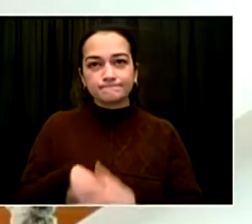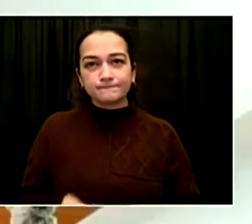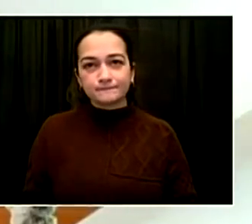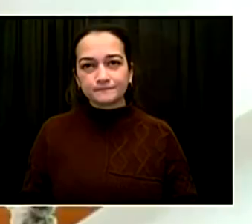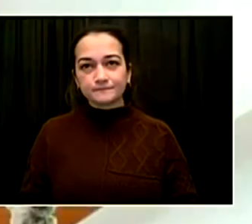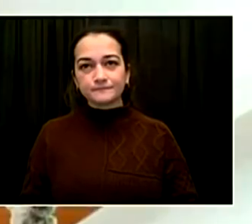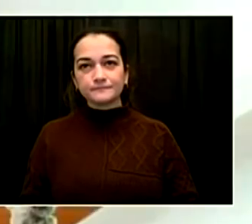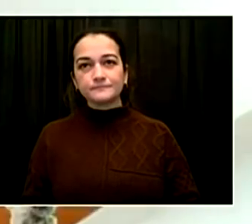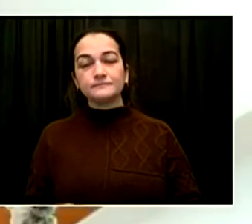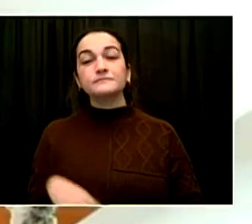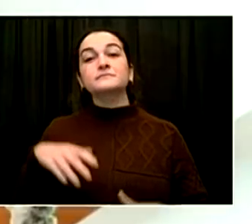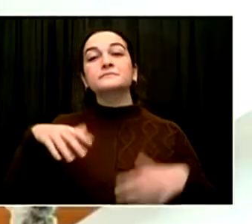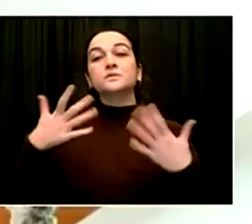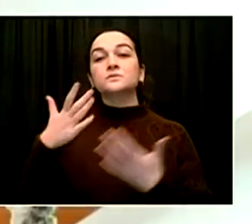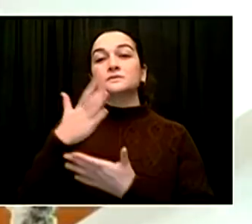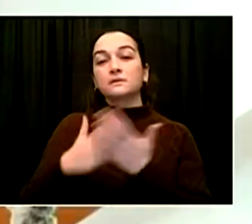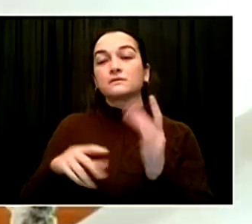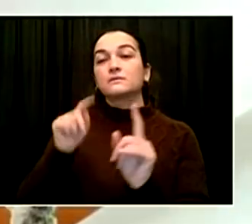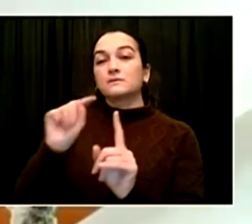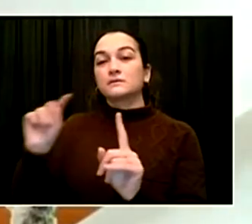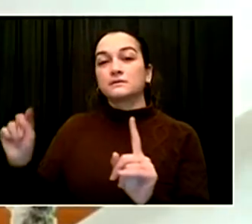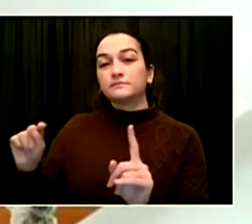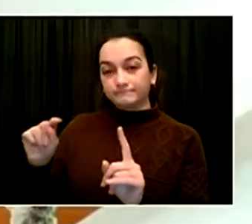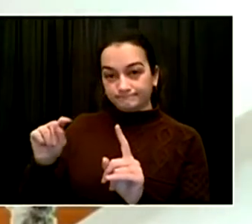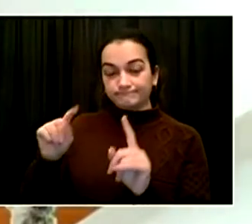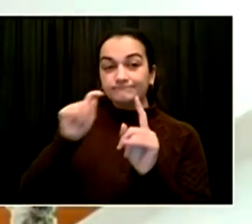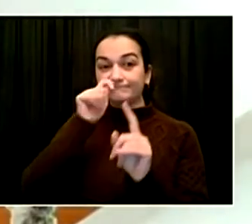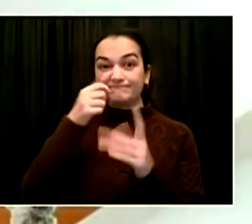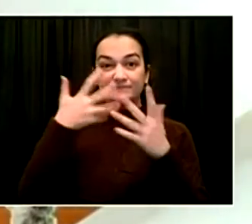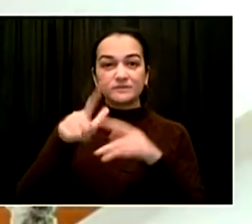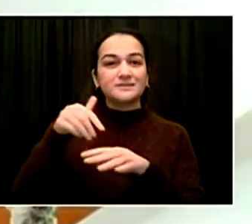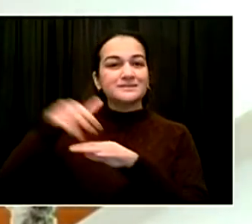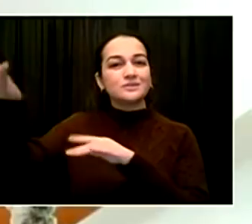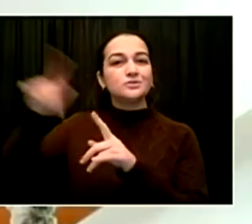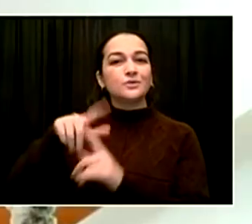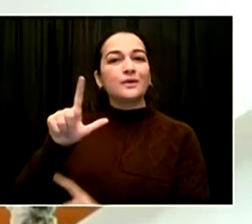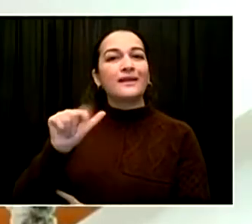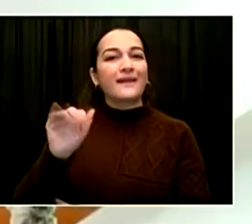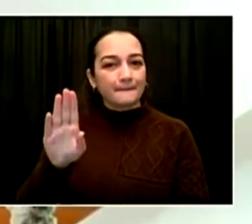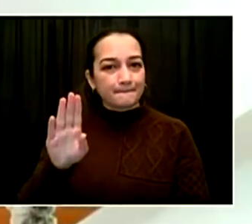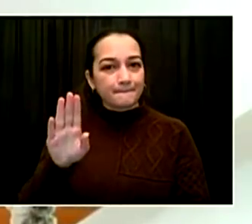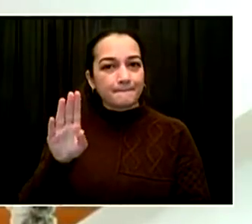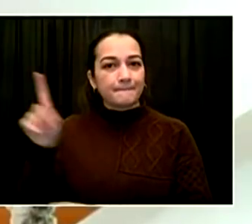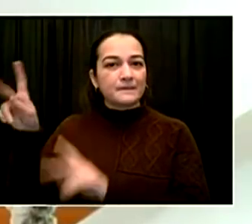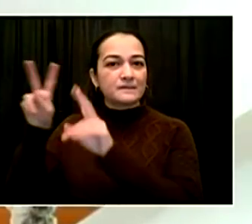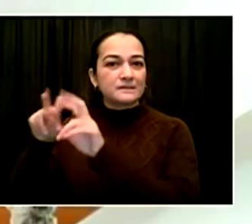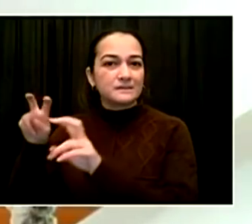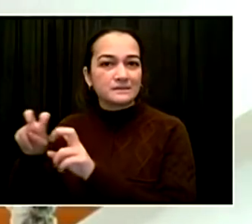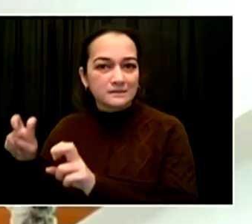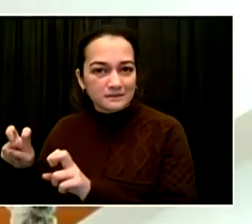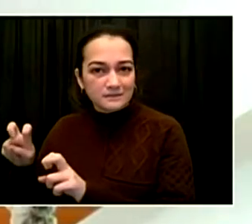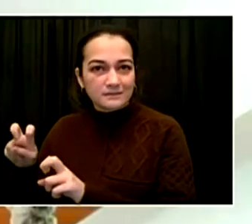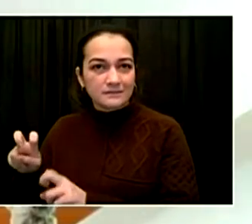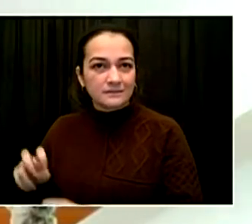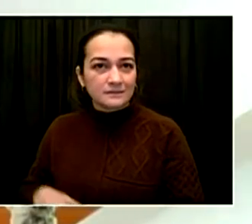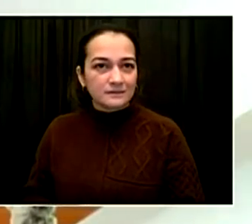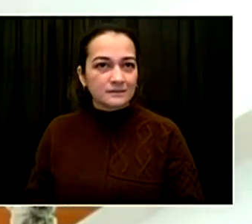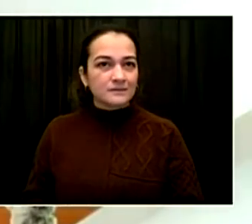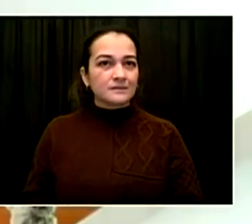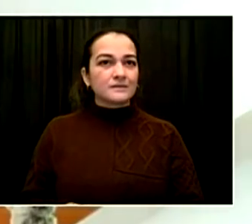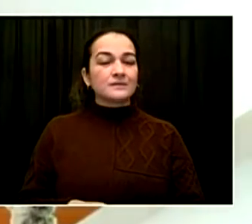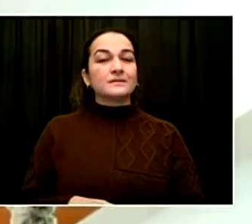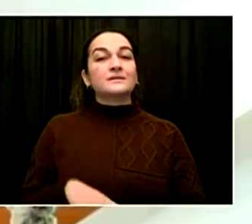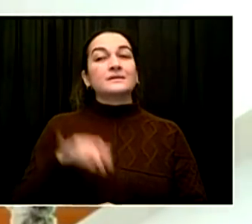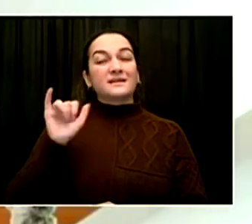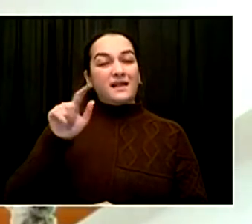TEST TO DIFFERENT LABS.